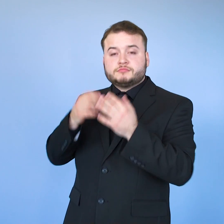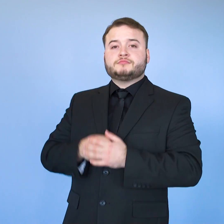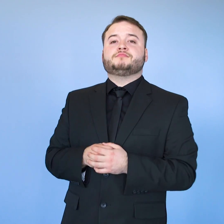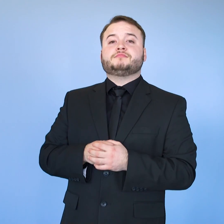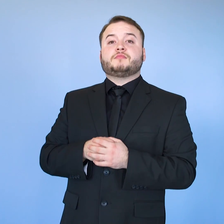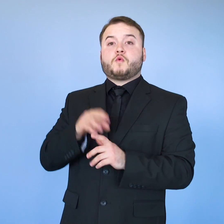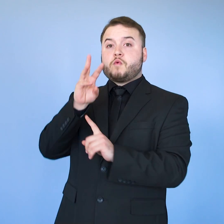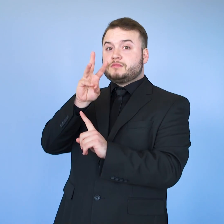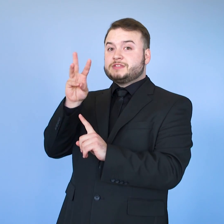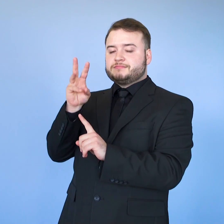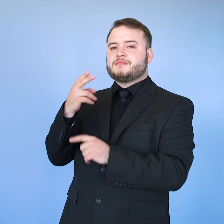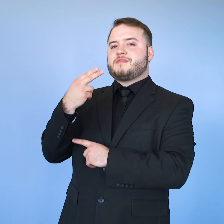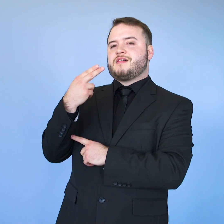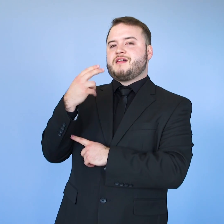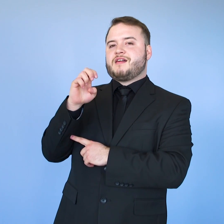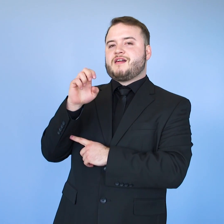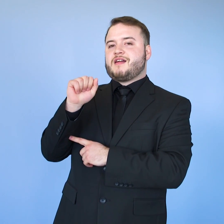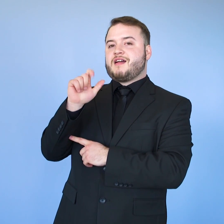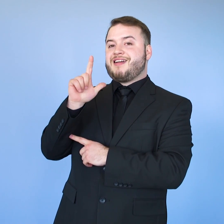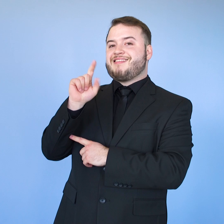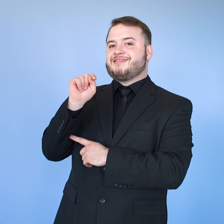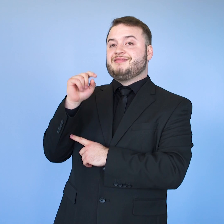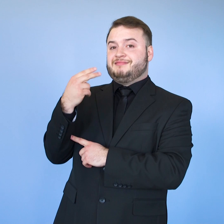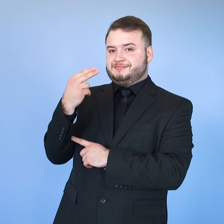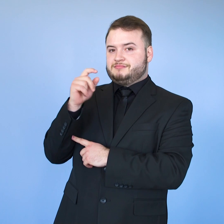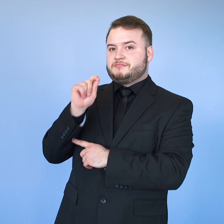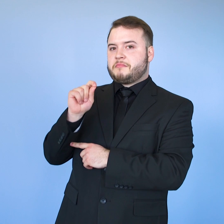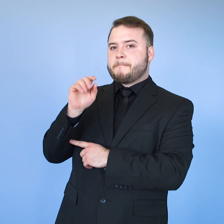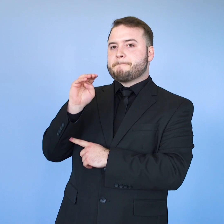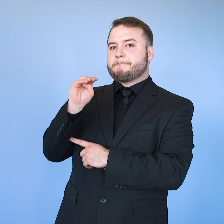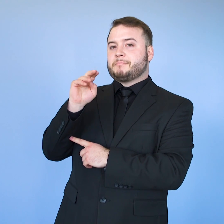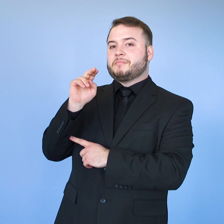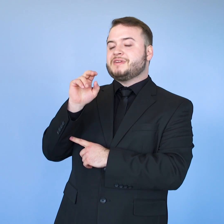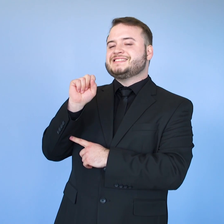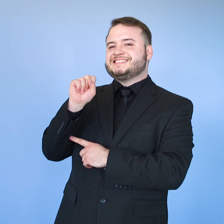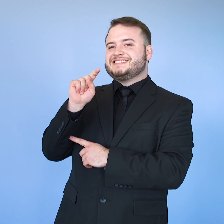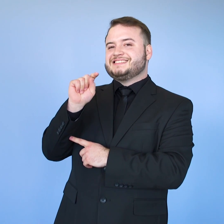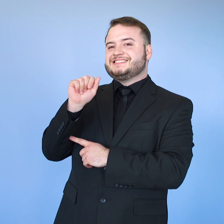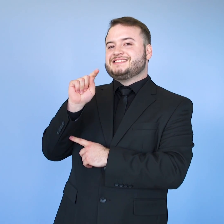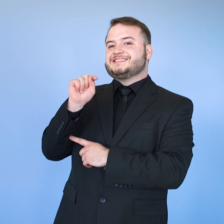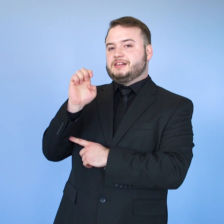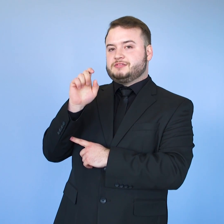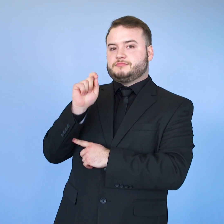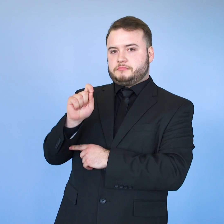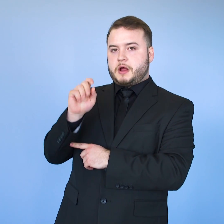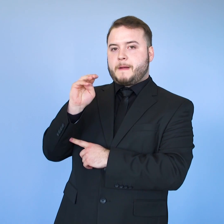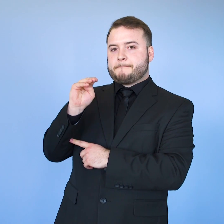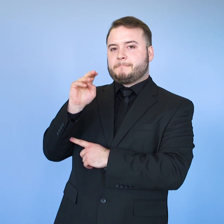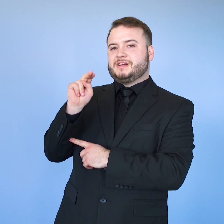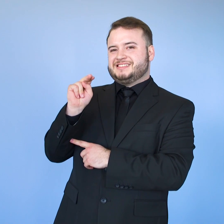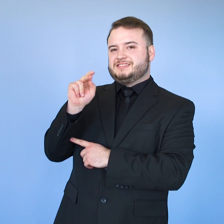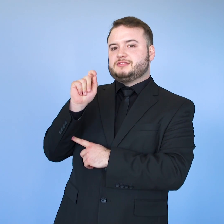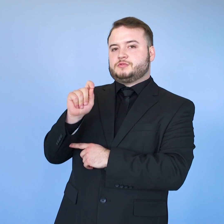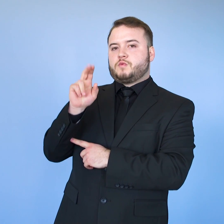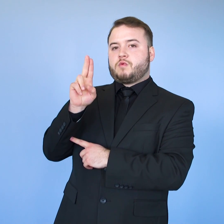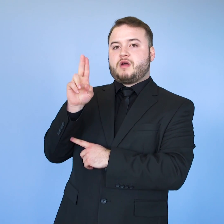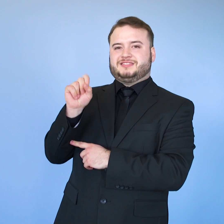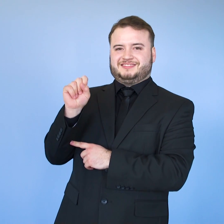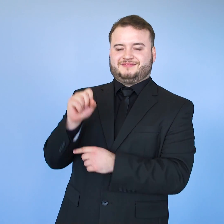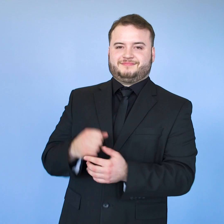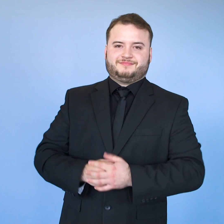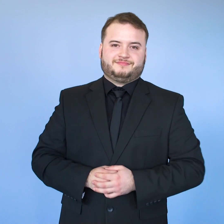health.state.mn.us